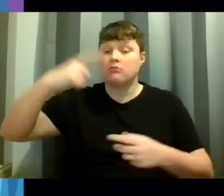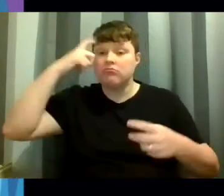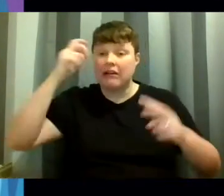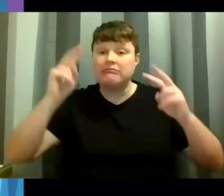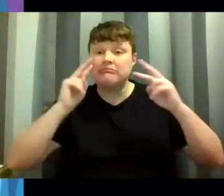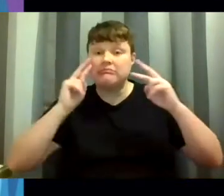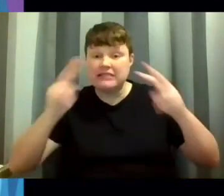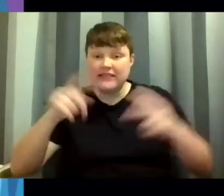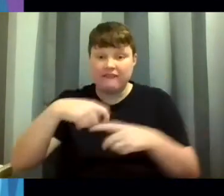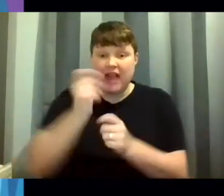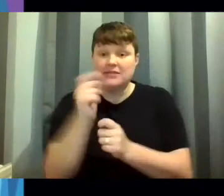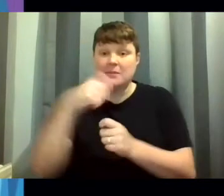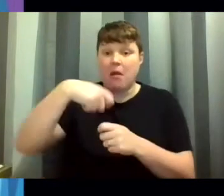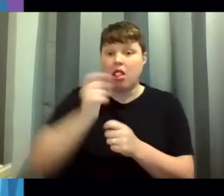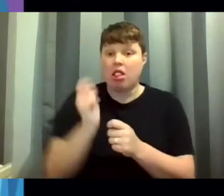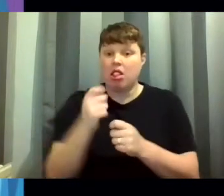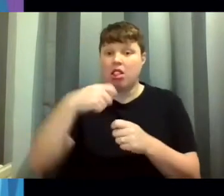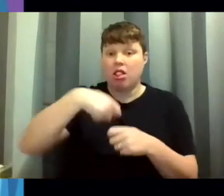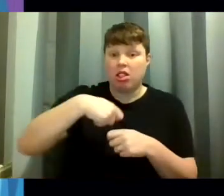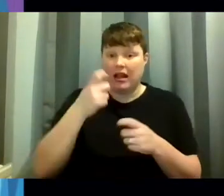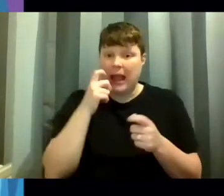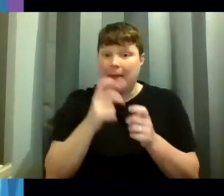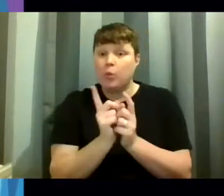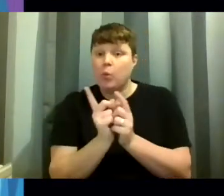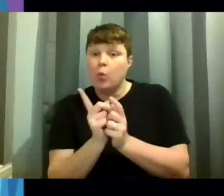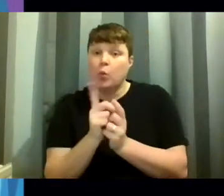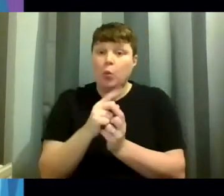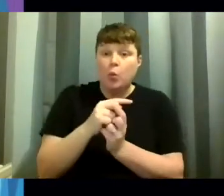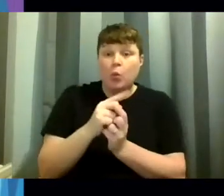that we're able to articulate the end of the probe (the end of the endoscope)